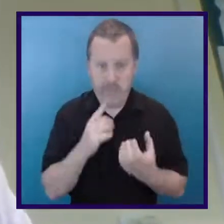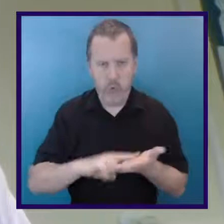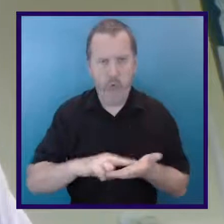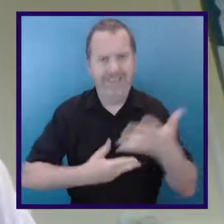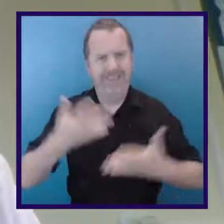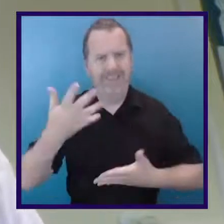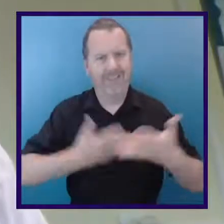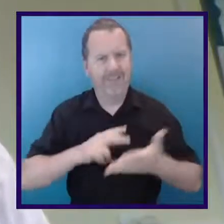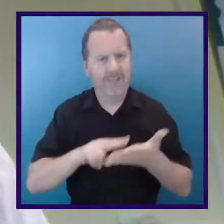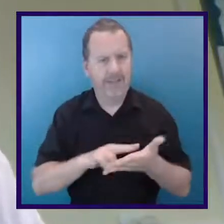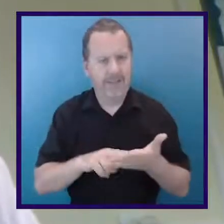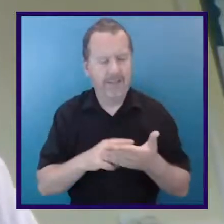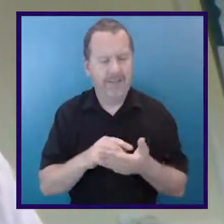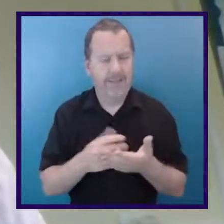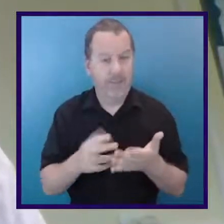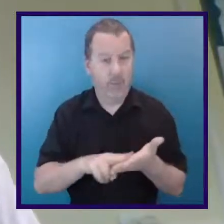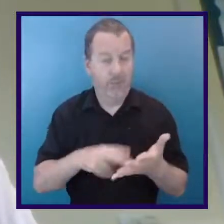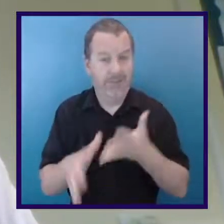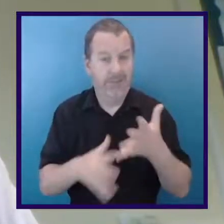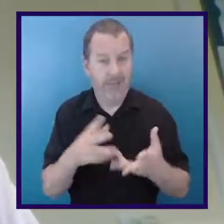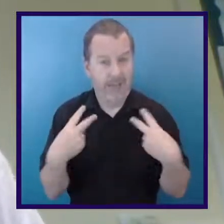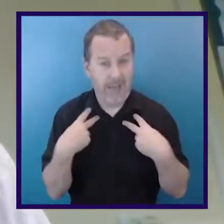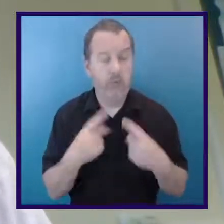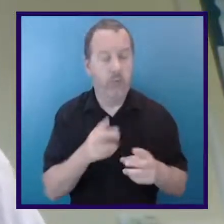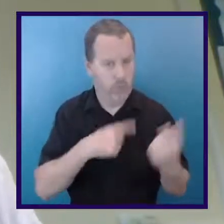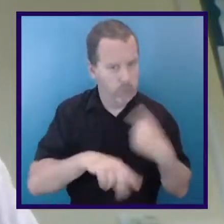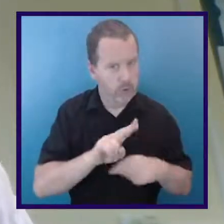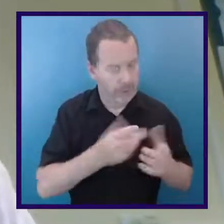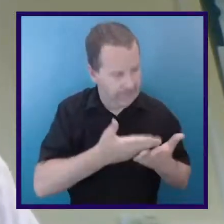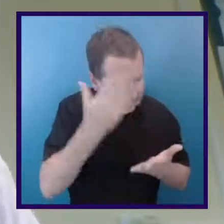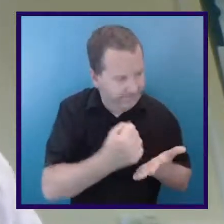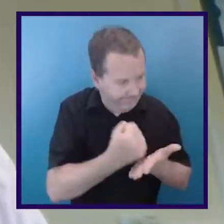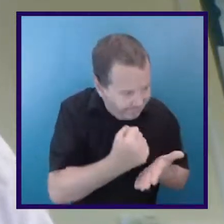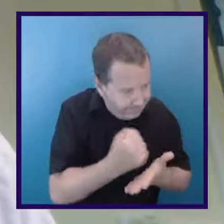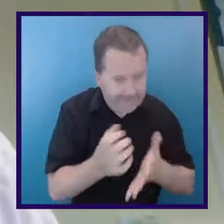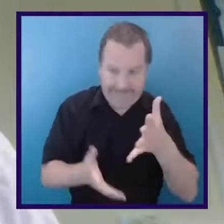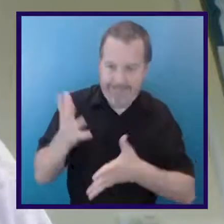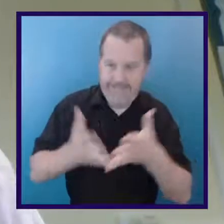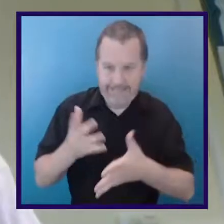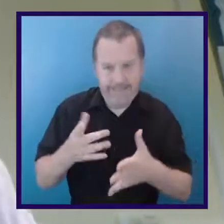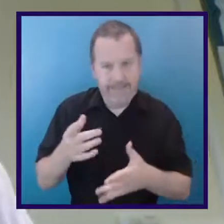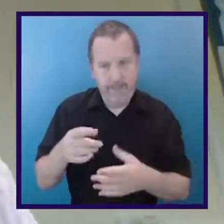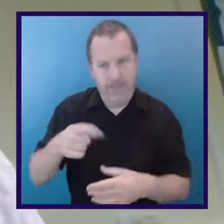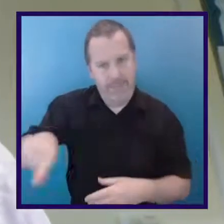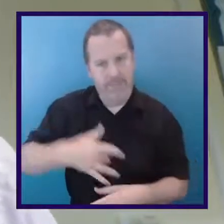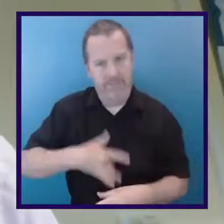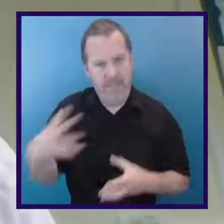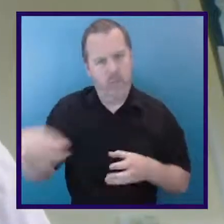I think we'll have to work on possibly start doing a little bit of doing language to make them feel good.